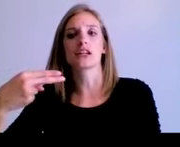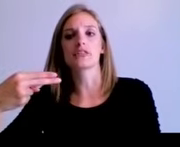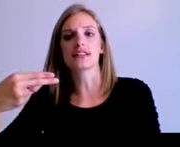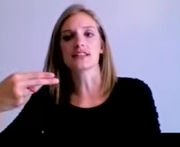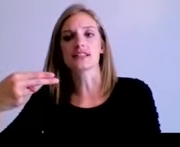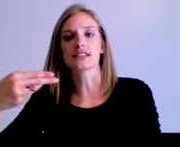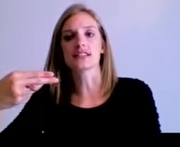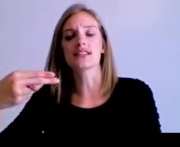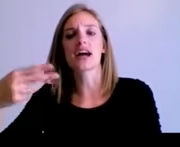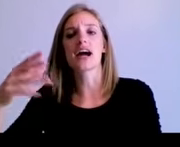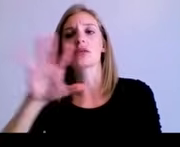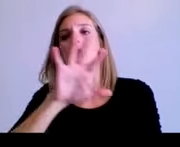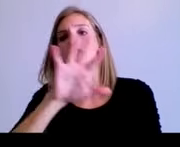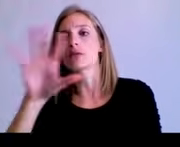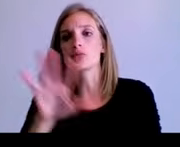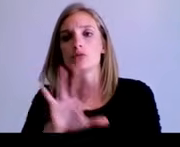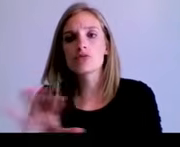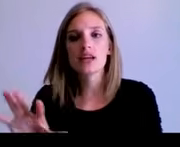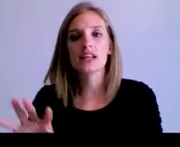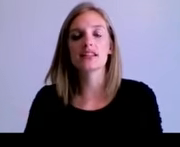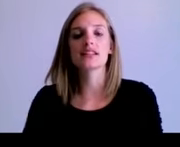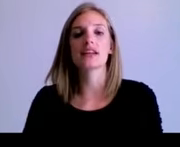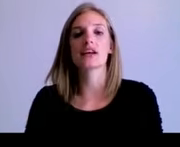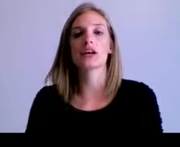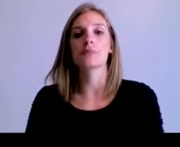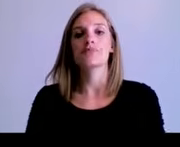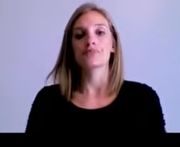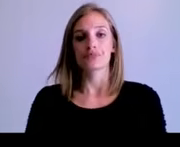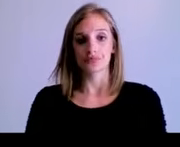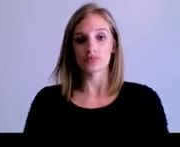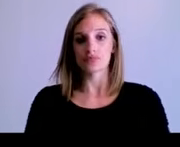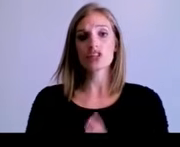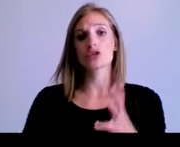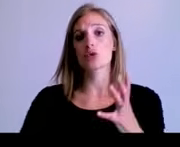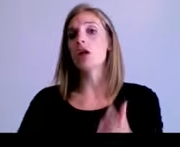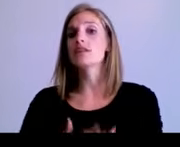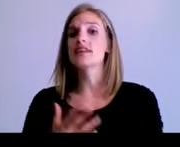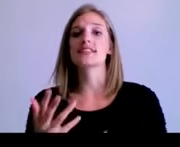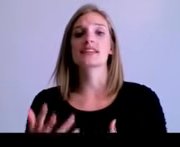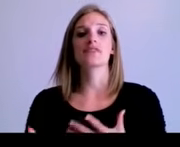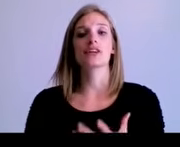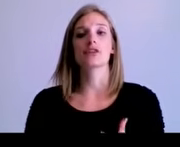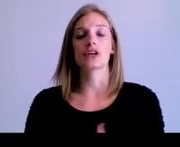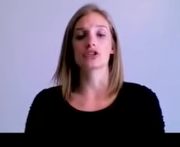letter facing to the side, was there movement with the letter so all of that is configuration